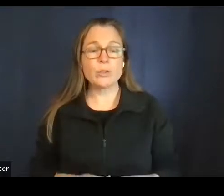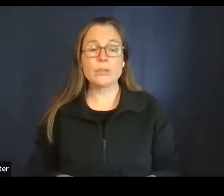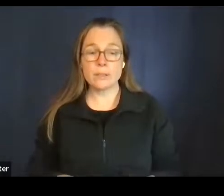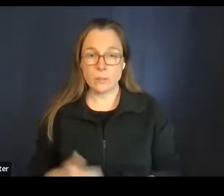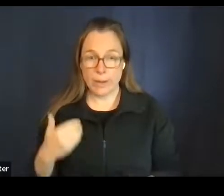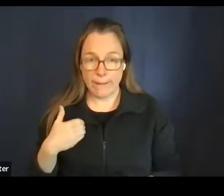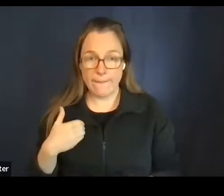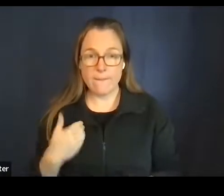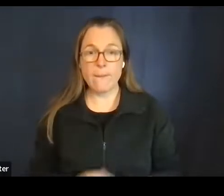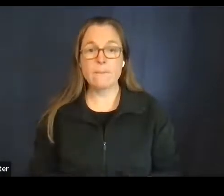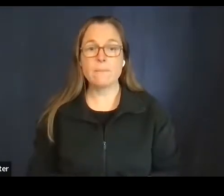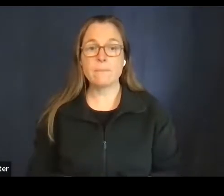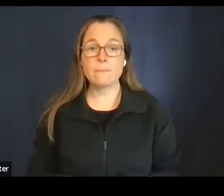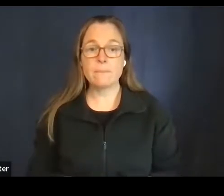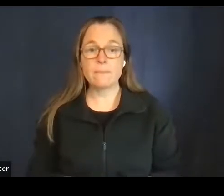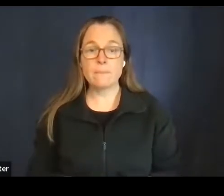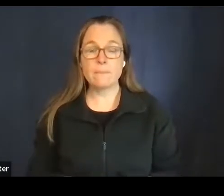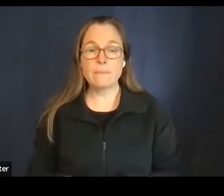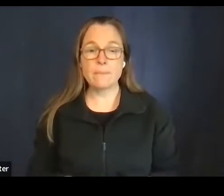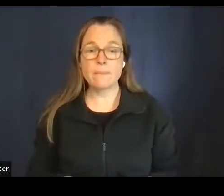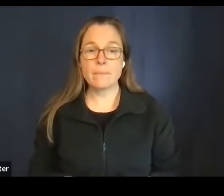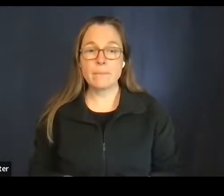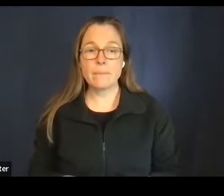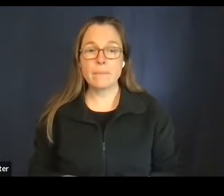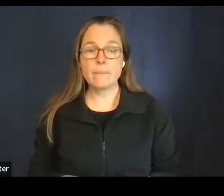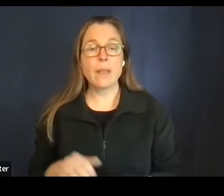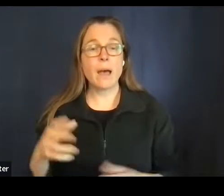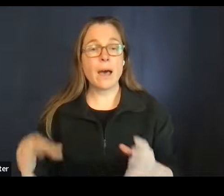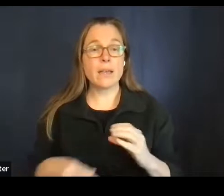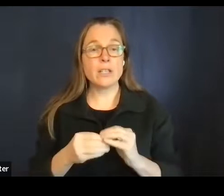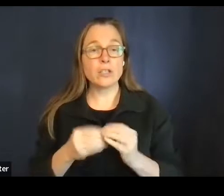if you have not caught that yet, can be found at Portland.gov/Transition.